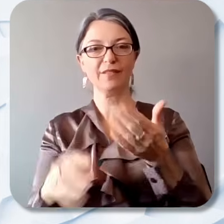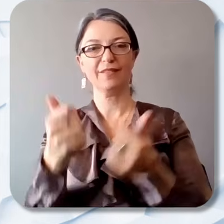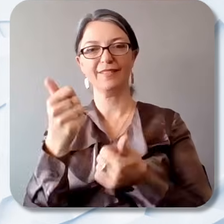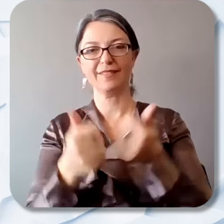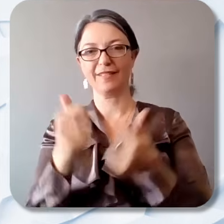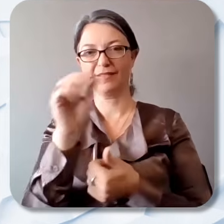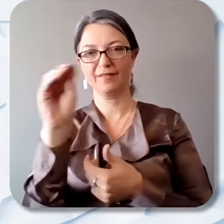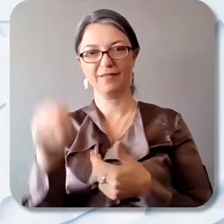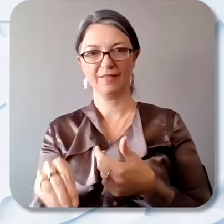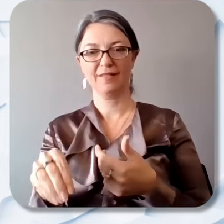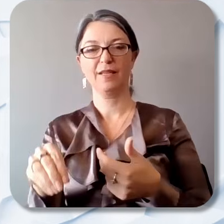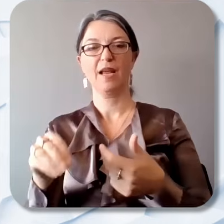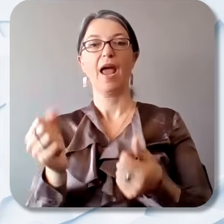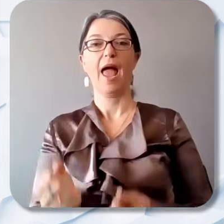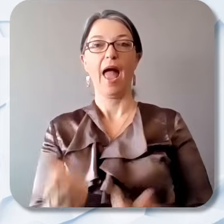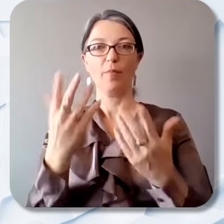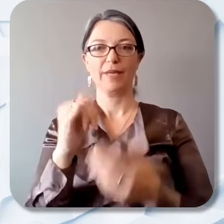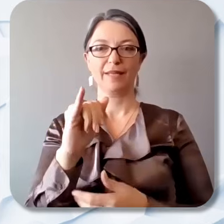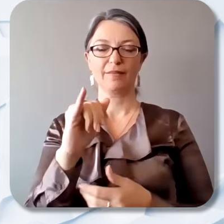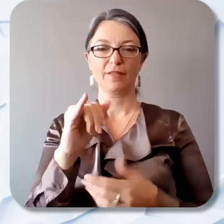IEP services were provided to that student.